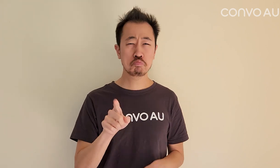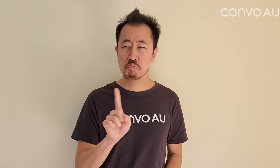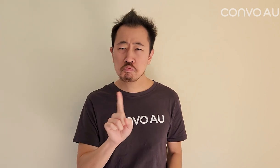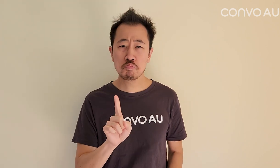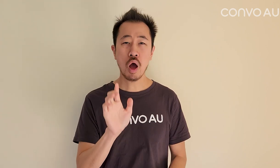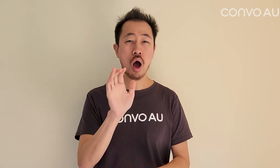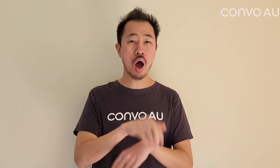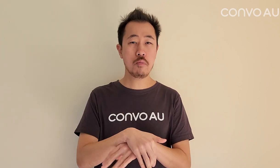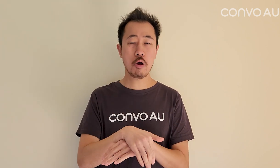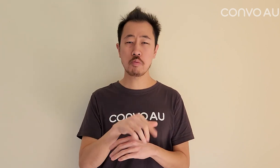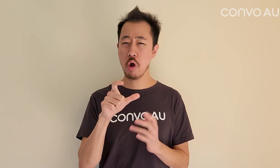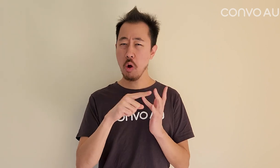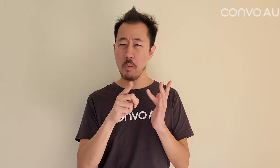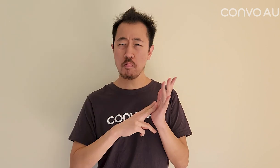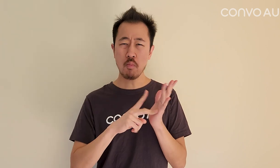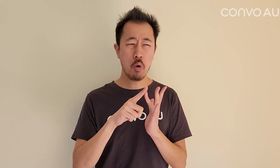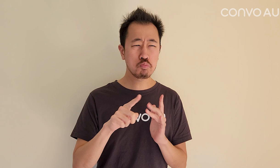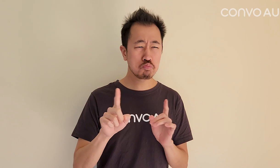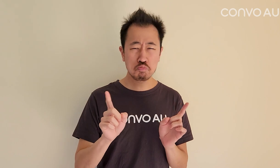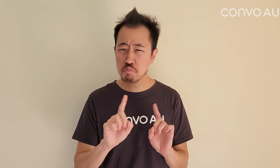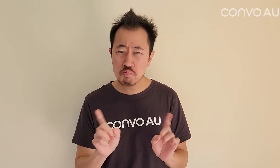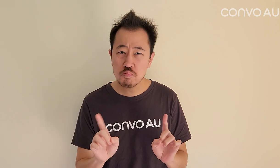Want to know more about Convo Australia?